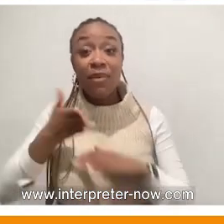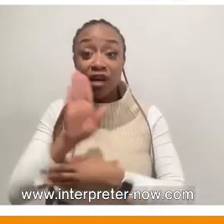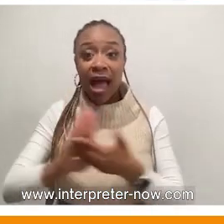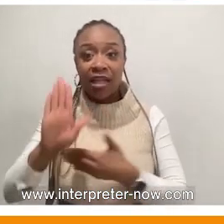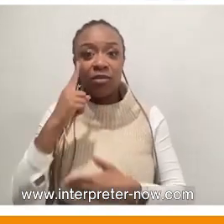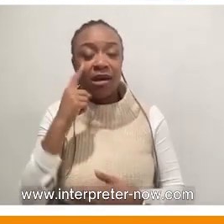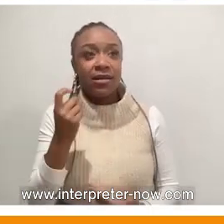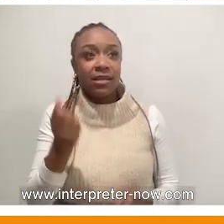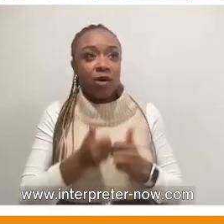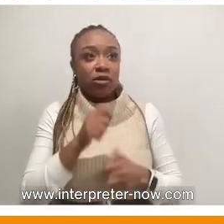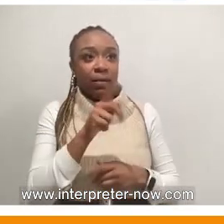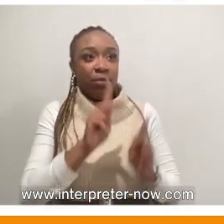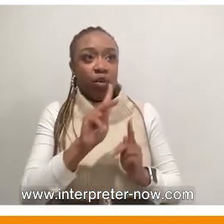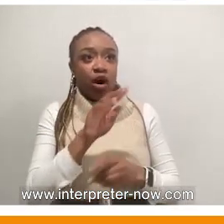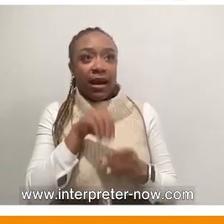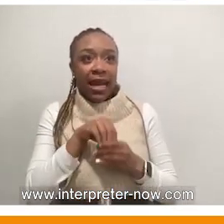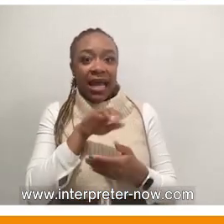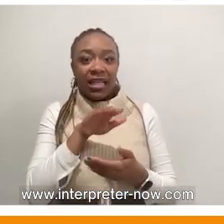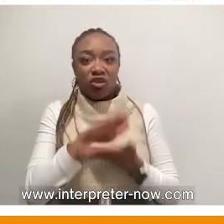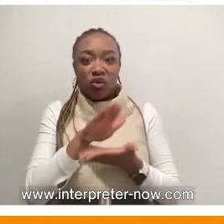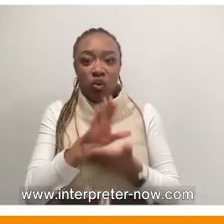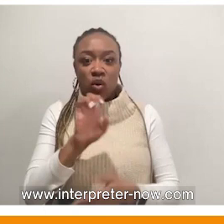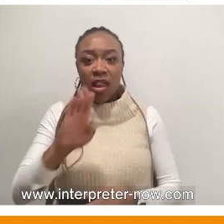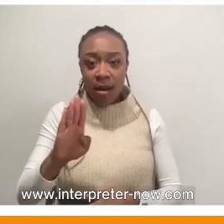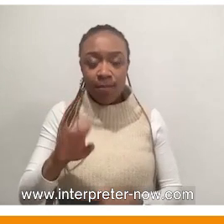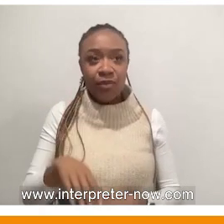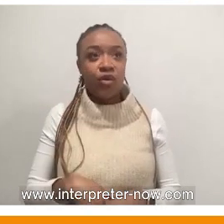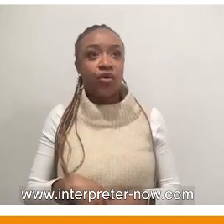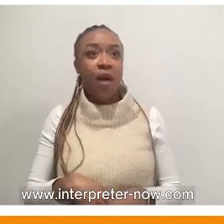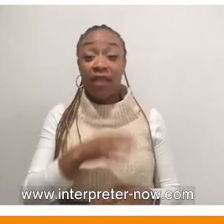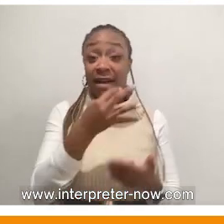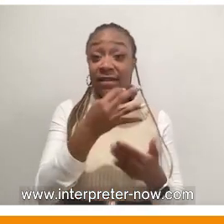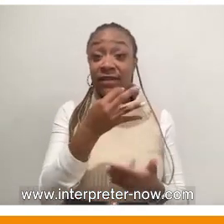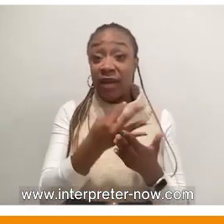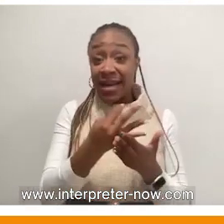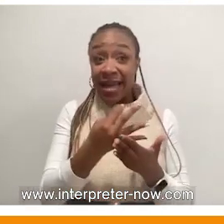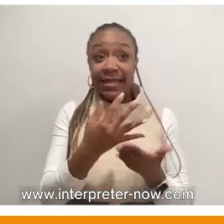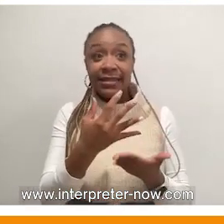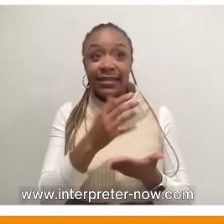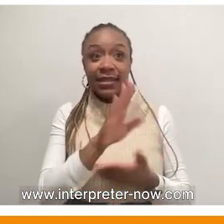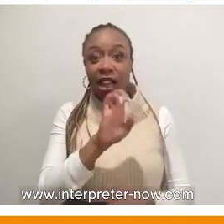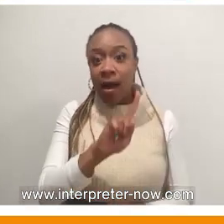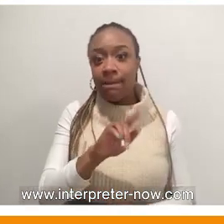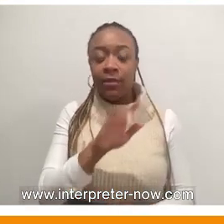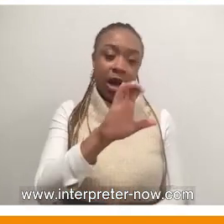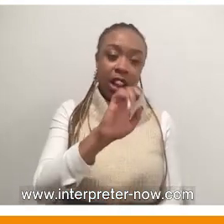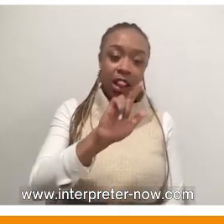Because most of my experience came from these school clubs. You know how there's a finance club, people were wearing the LGBTQ+ club, and especially,